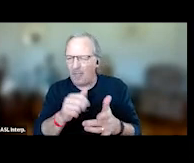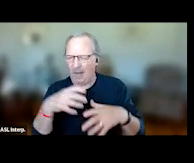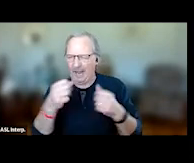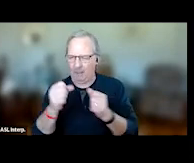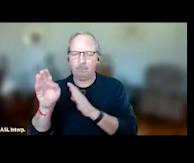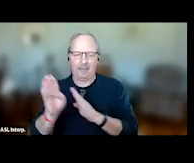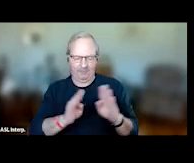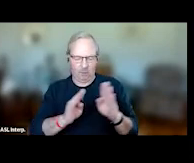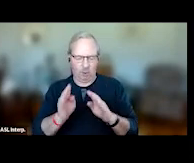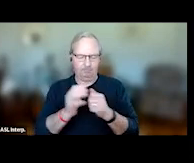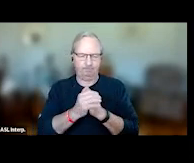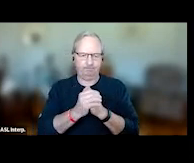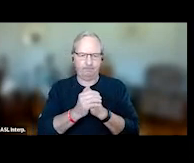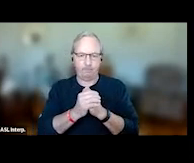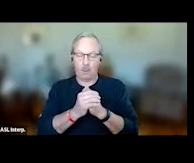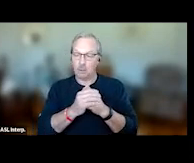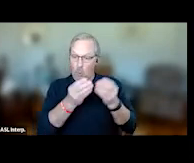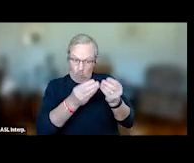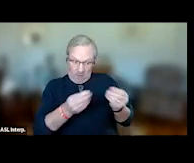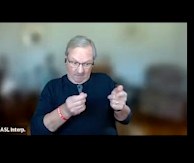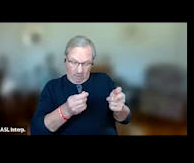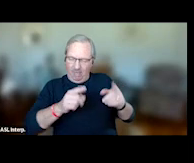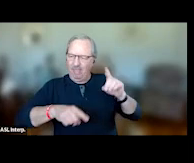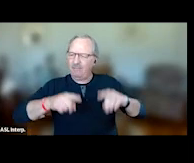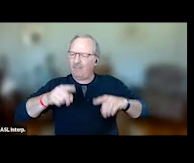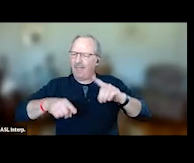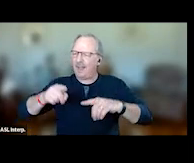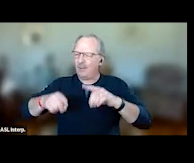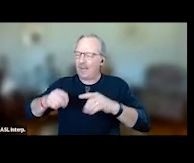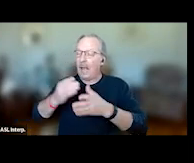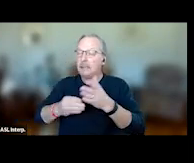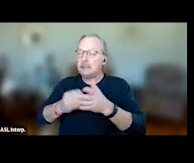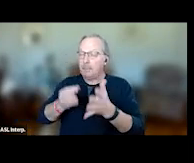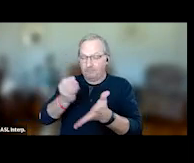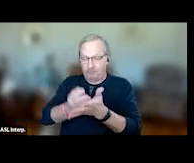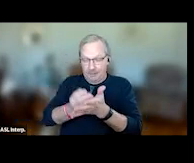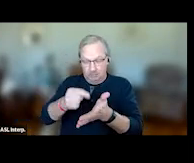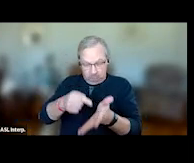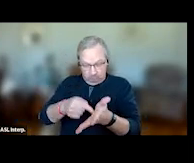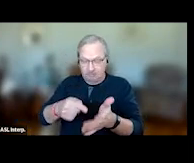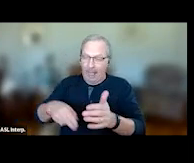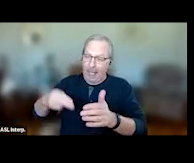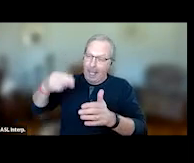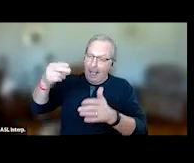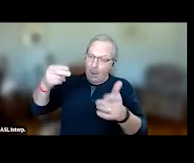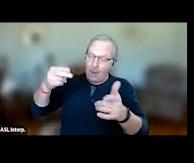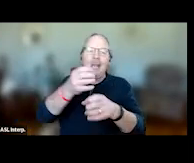So rates of recovery vary quite a bit and some of the factors that influence higher recovery rates are getting people into treatment as quickly